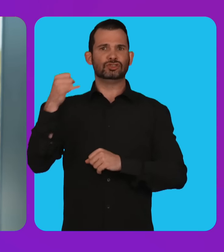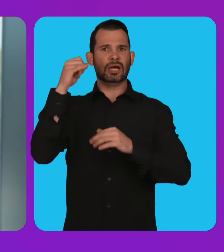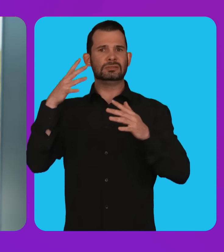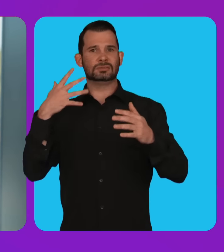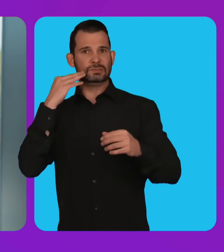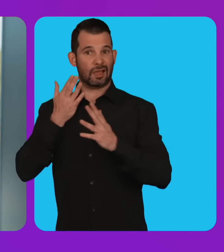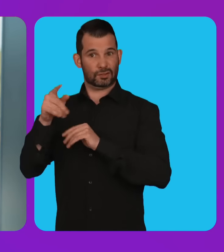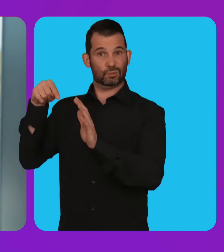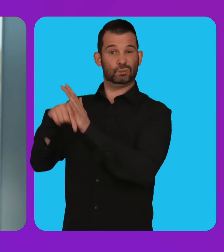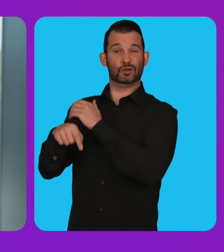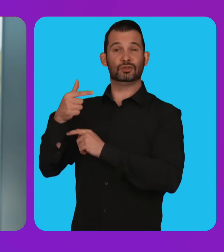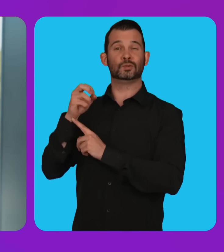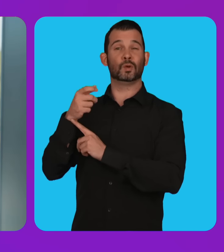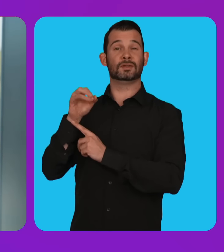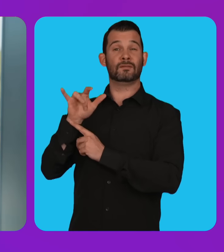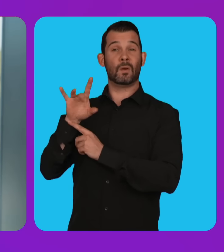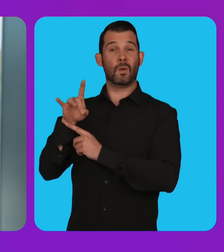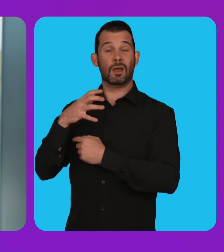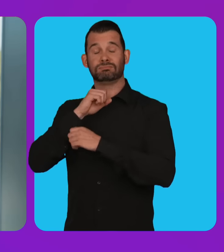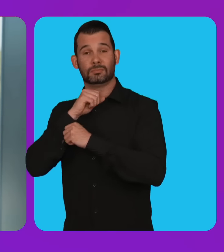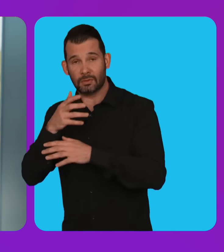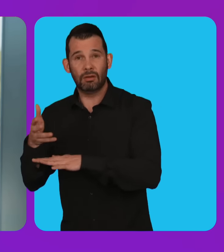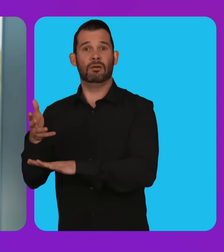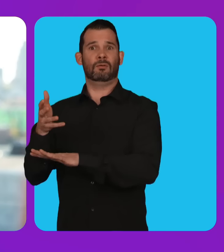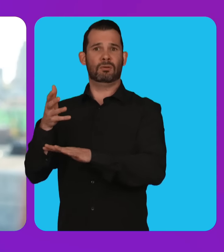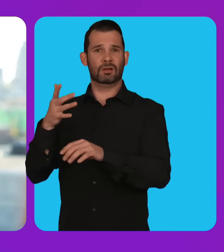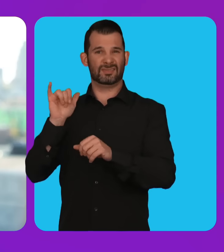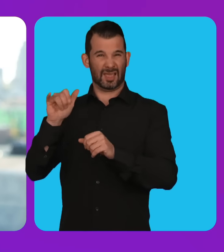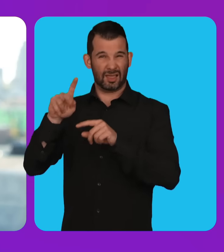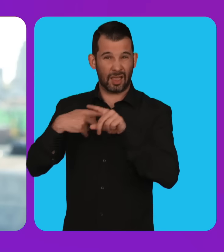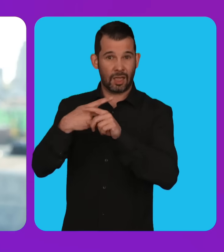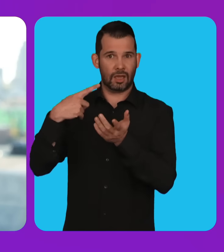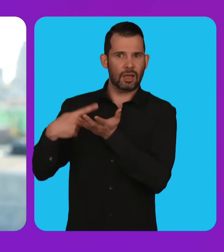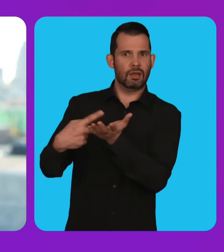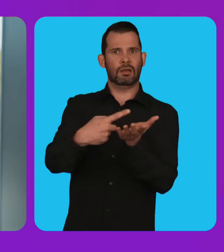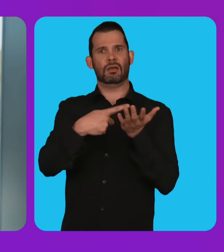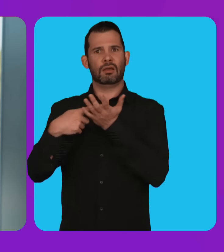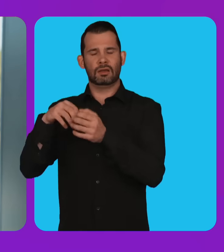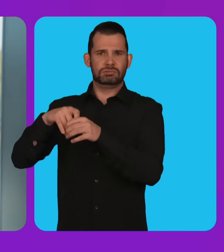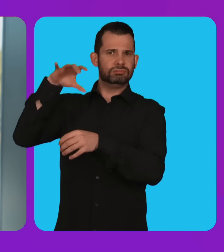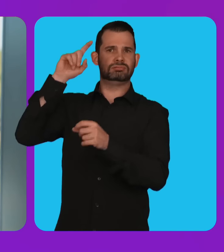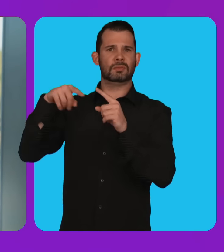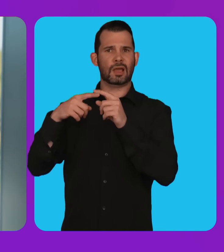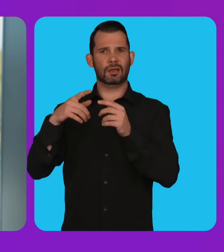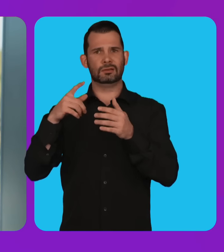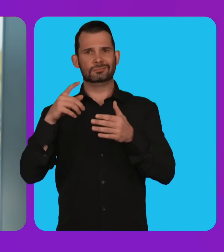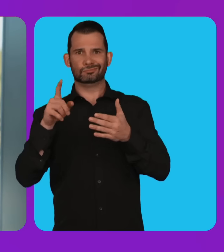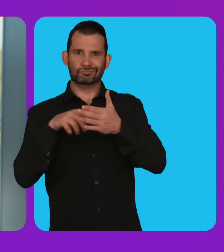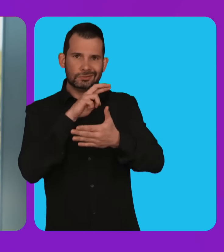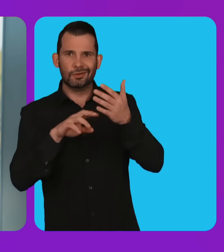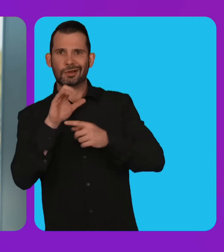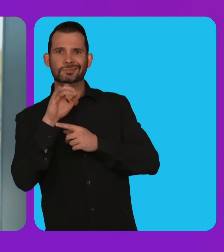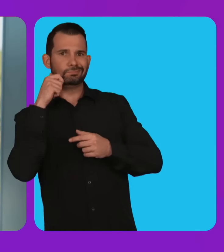after the murder of George Floyd, and we were having those kinds of discussions about racism